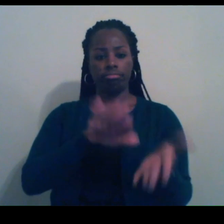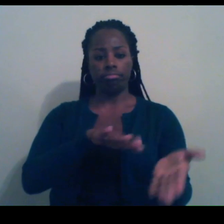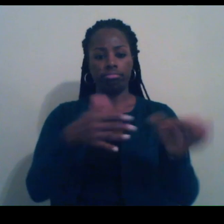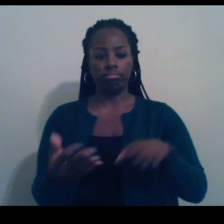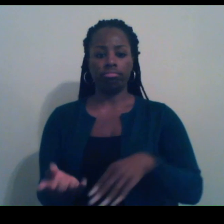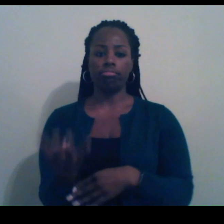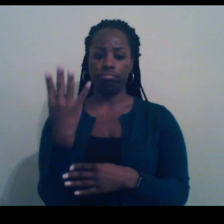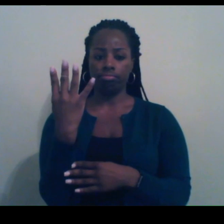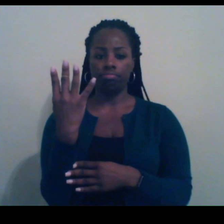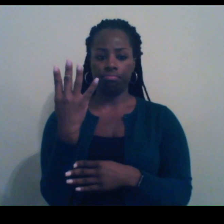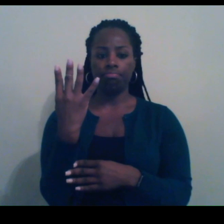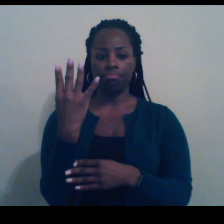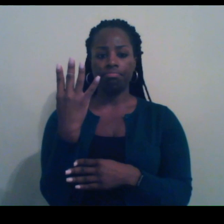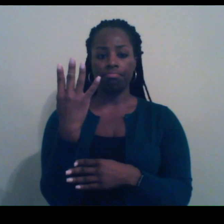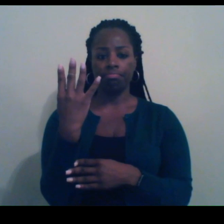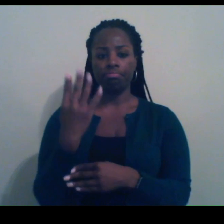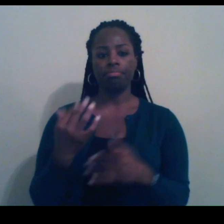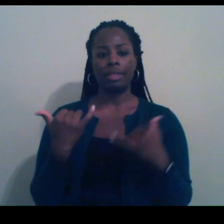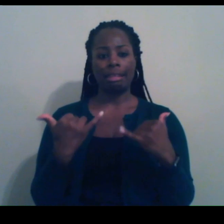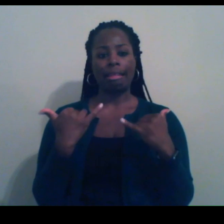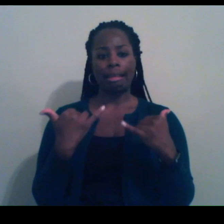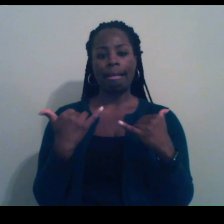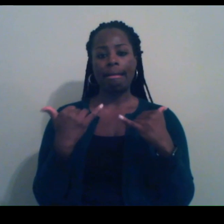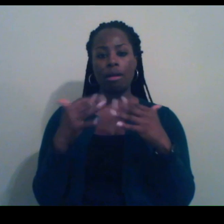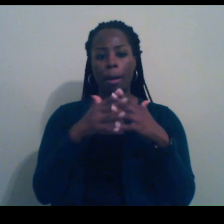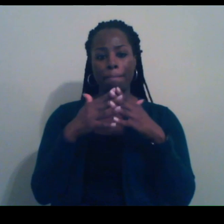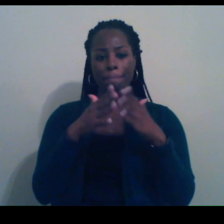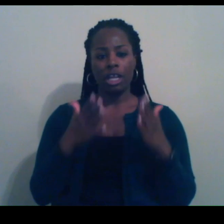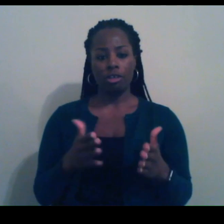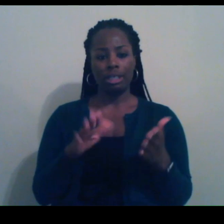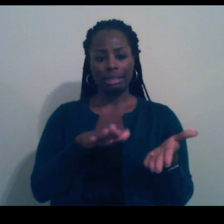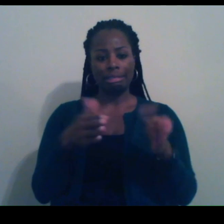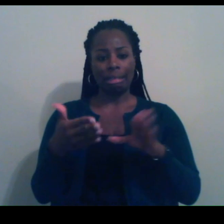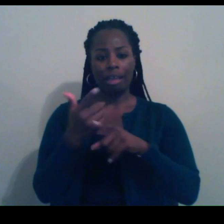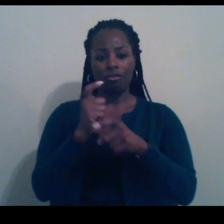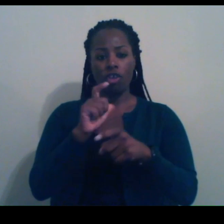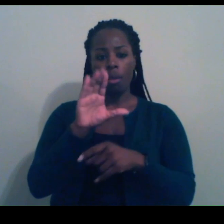that six Americans have lost their life to the corona virus and on behalf of the